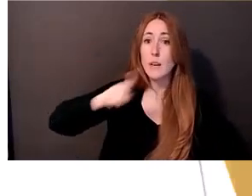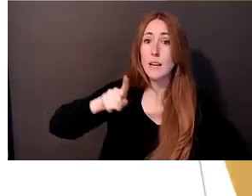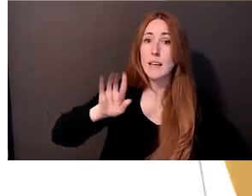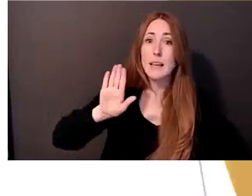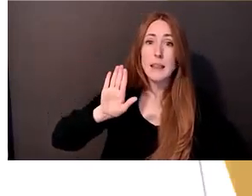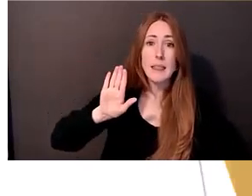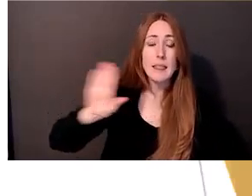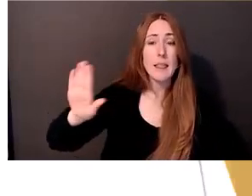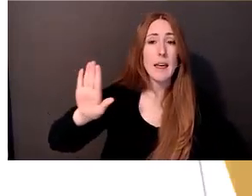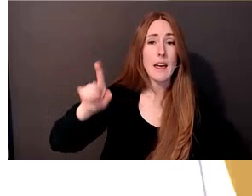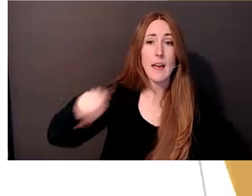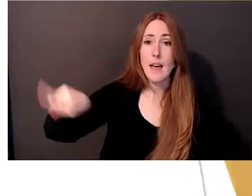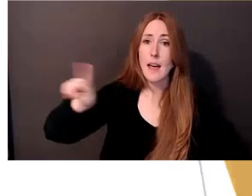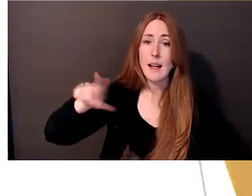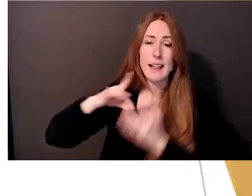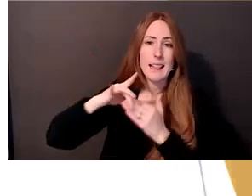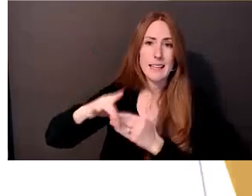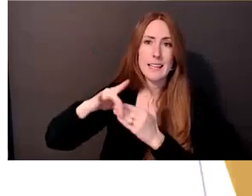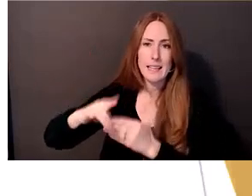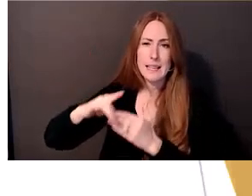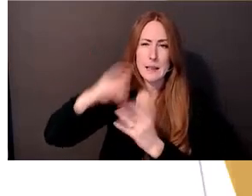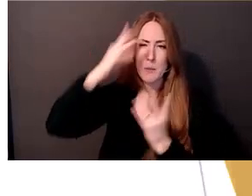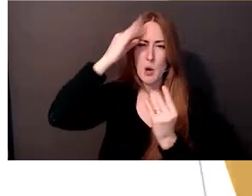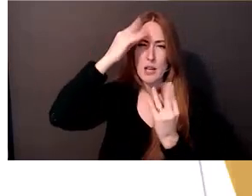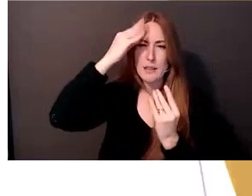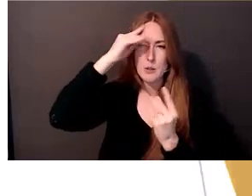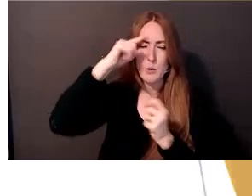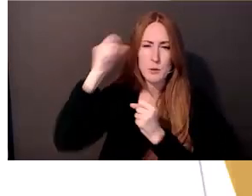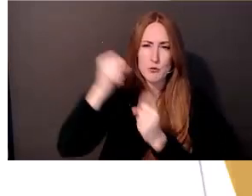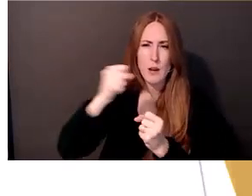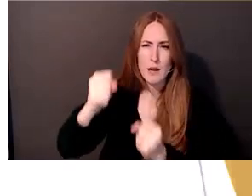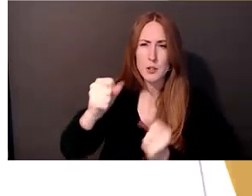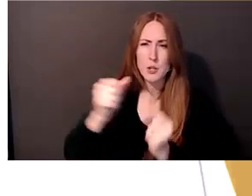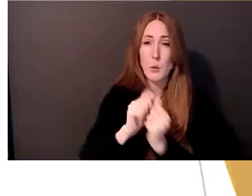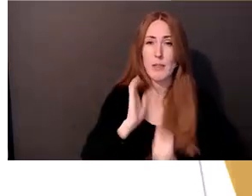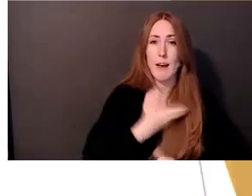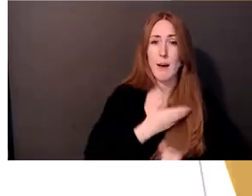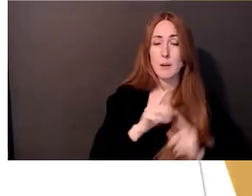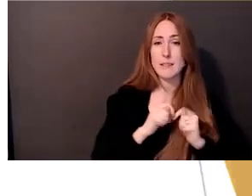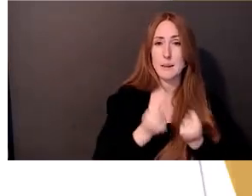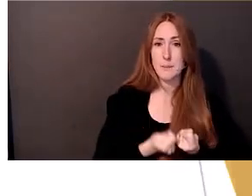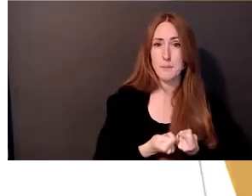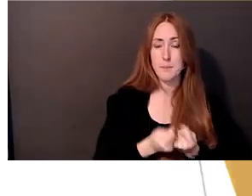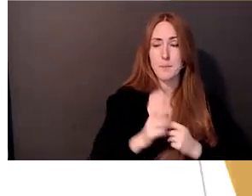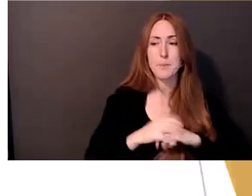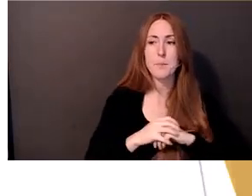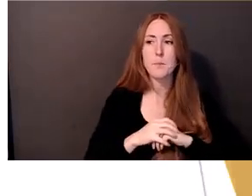with this interprofessional team. So to accomplish that over the course of the study,